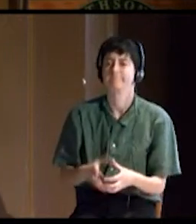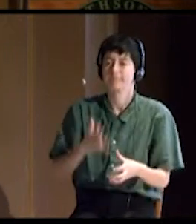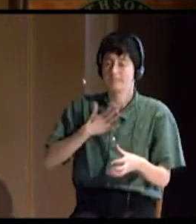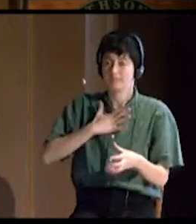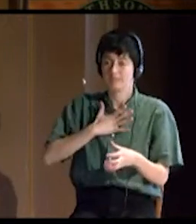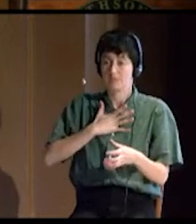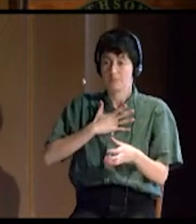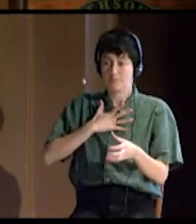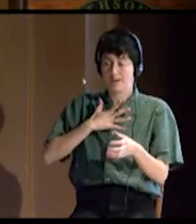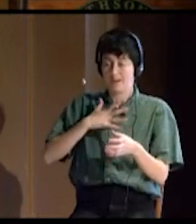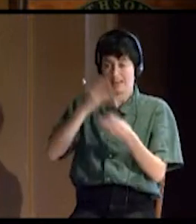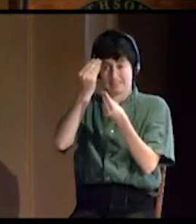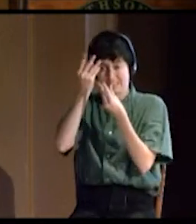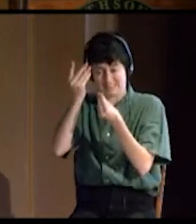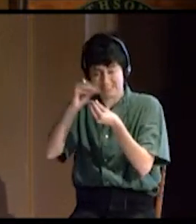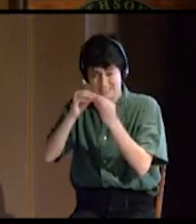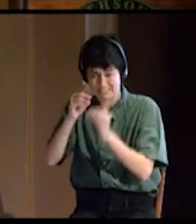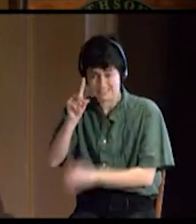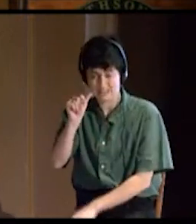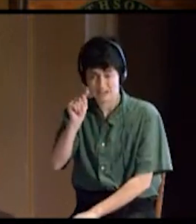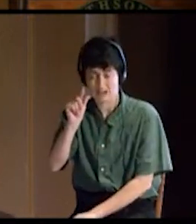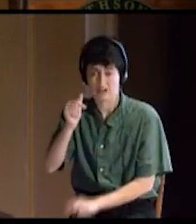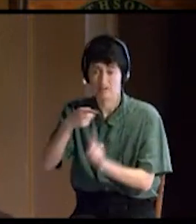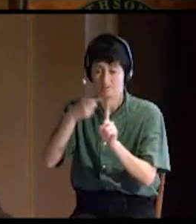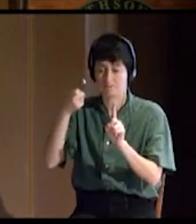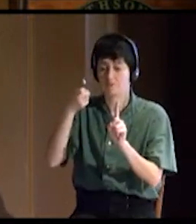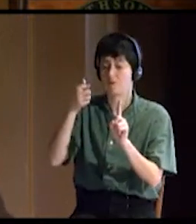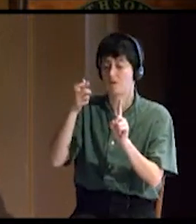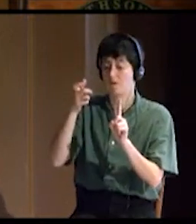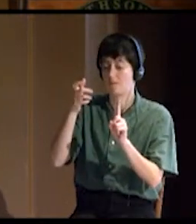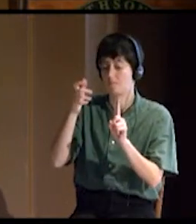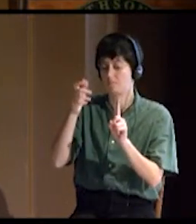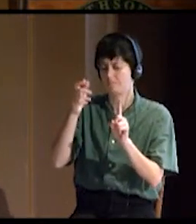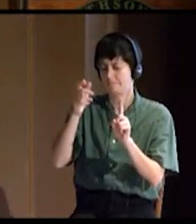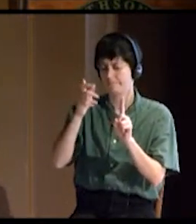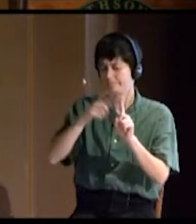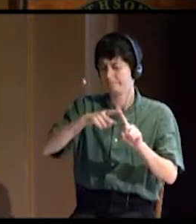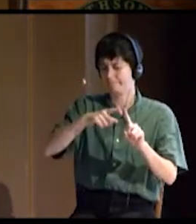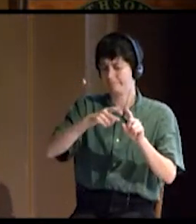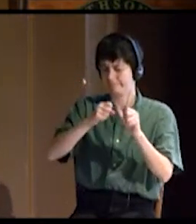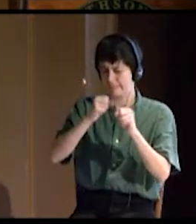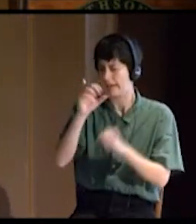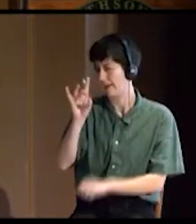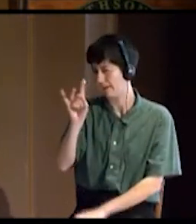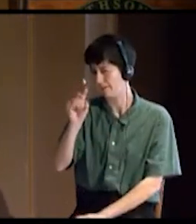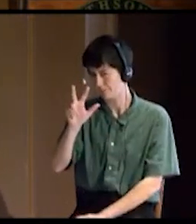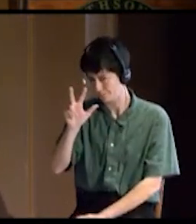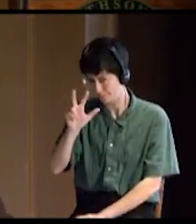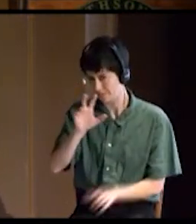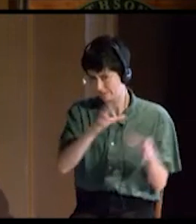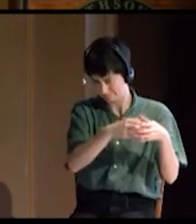representing all major clades in the genus Prunus. The genomic data I collected include complete chloroplast genomes